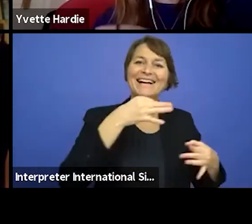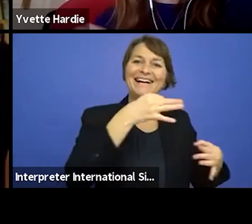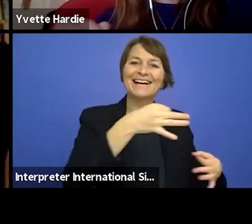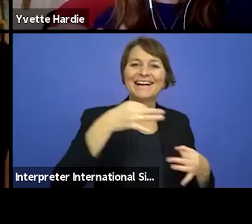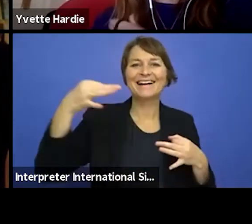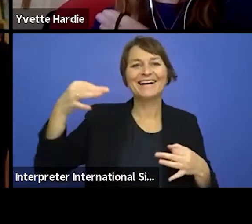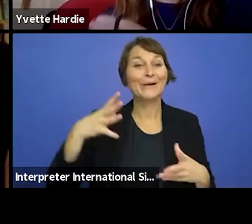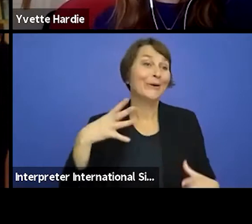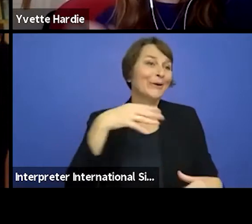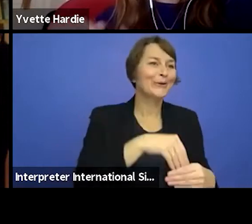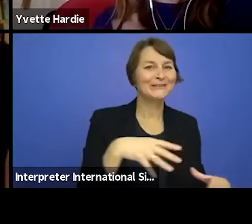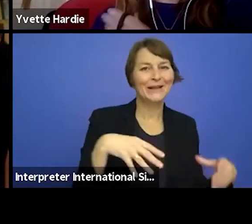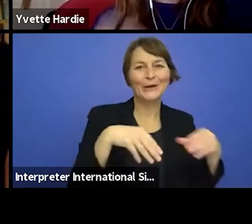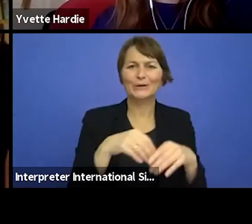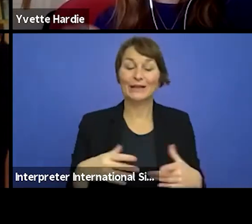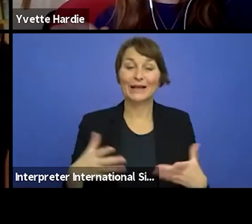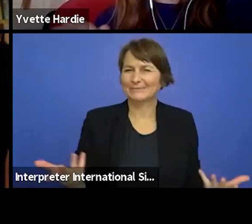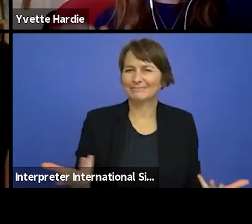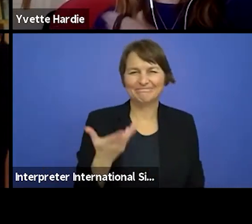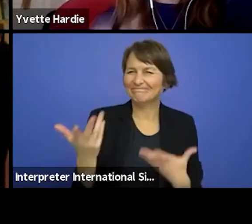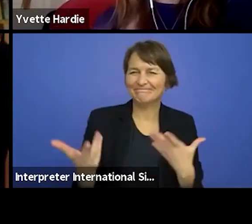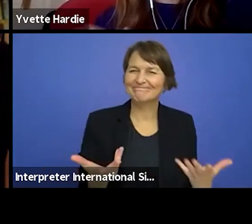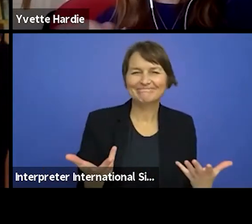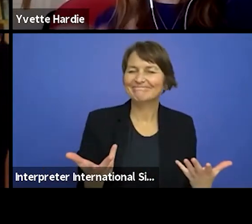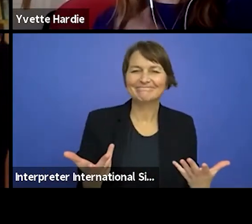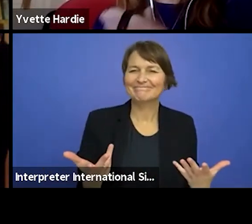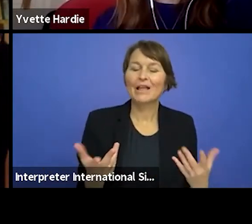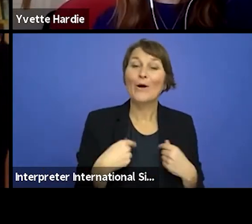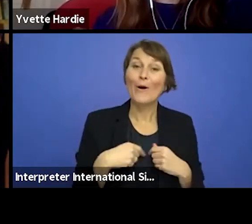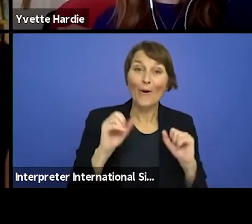becoming a little bit token you know like a little bit like okay now we have somebody who's diverse